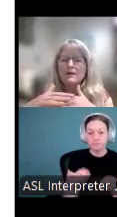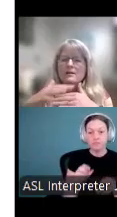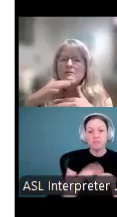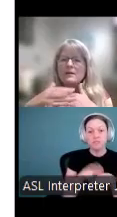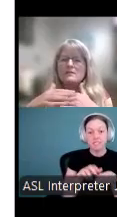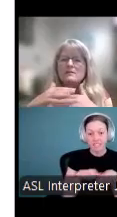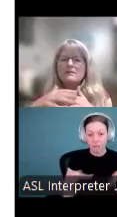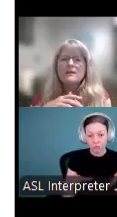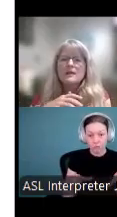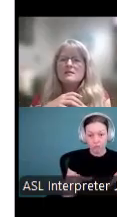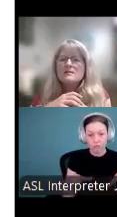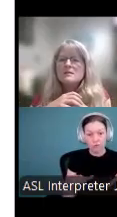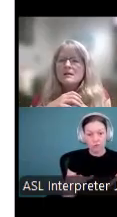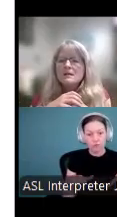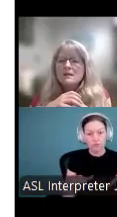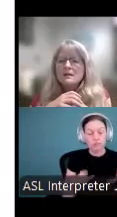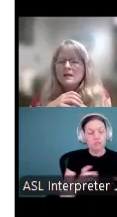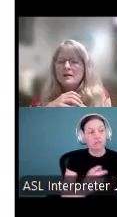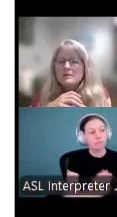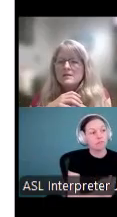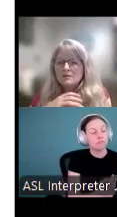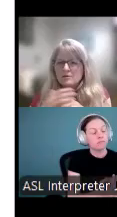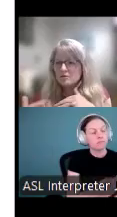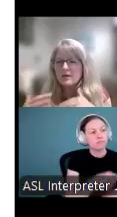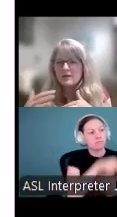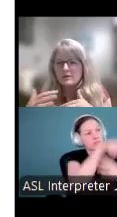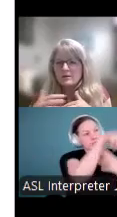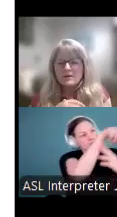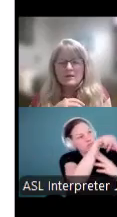front of them, face to face, as long as you're right there to